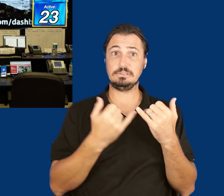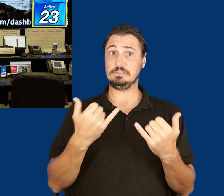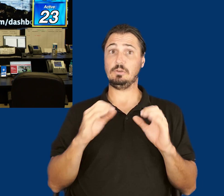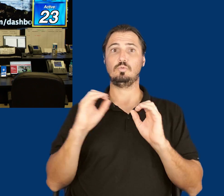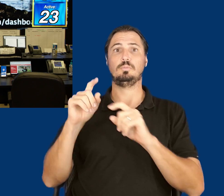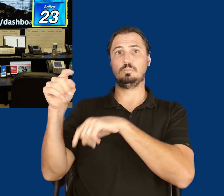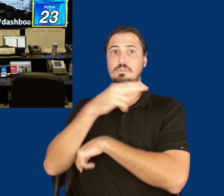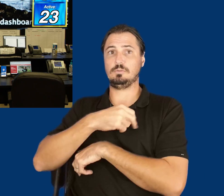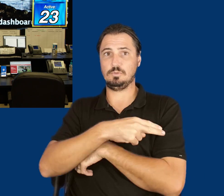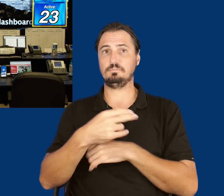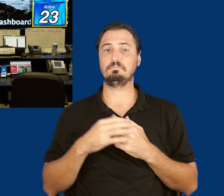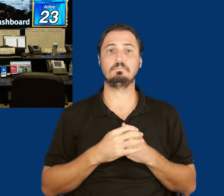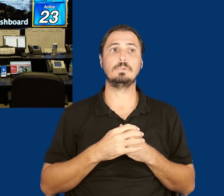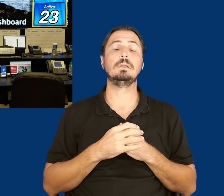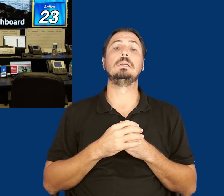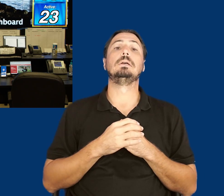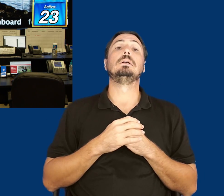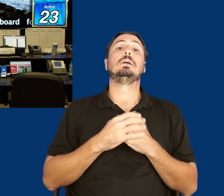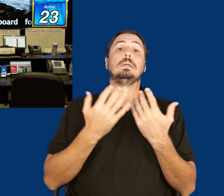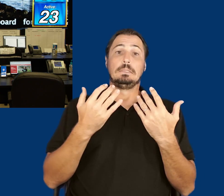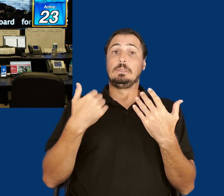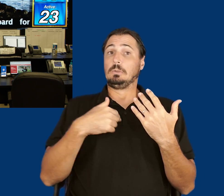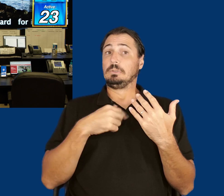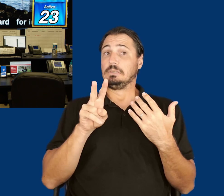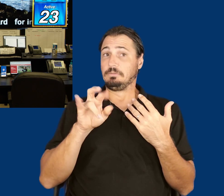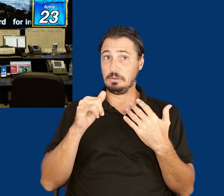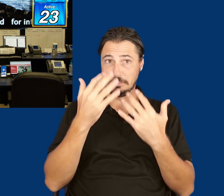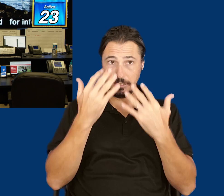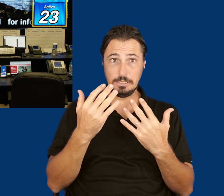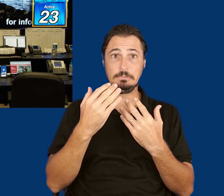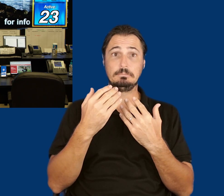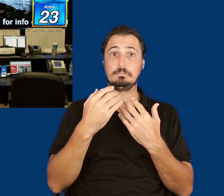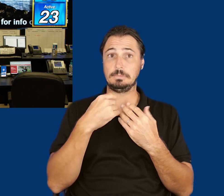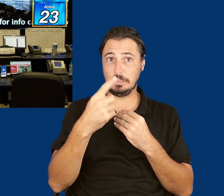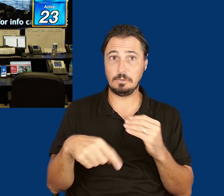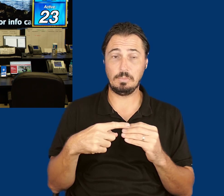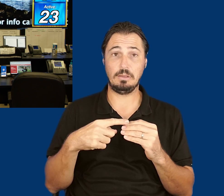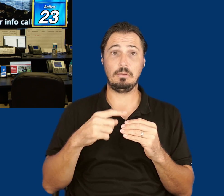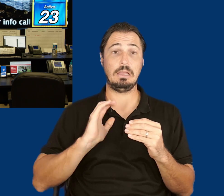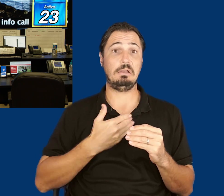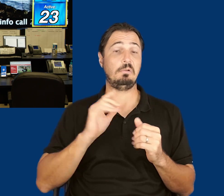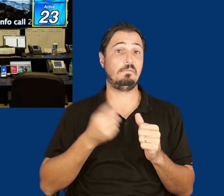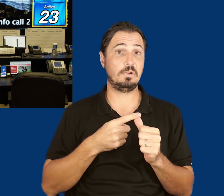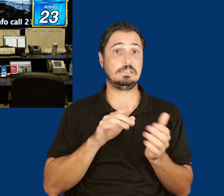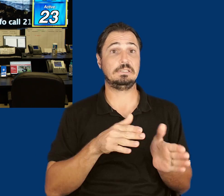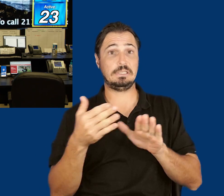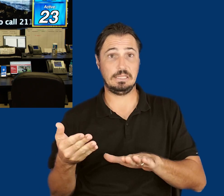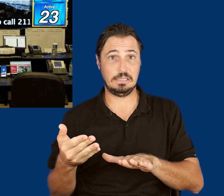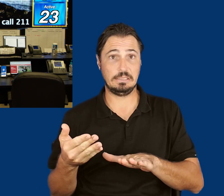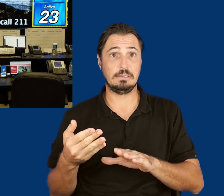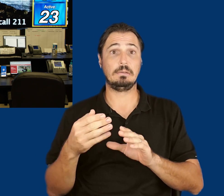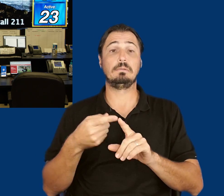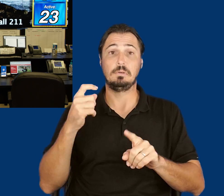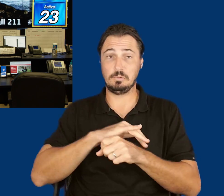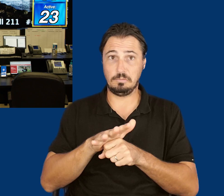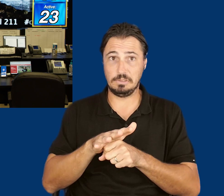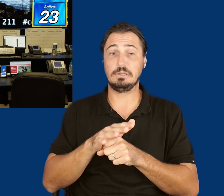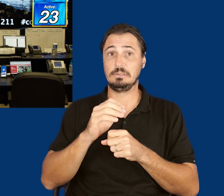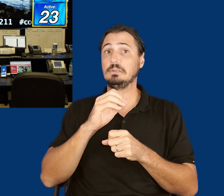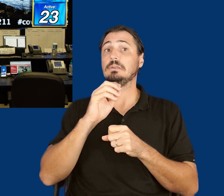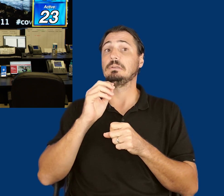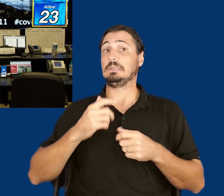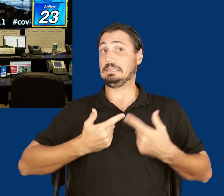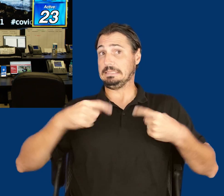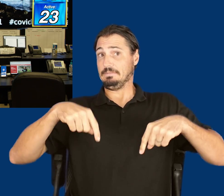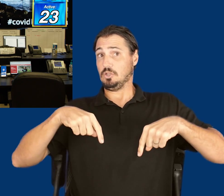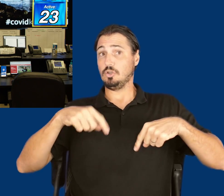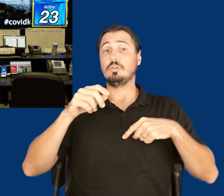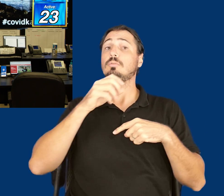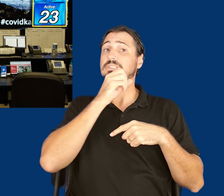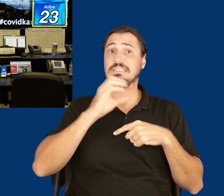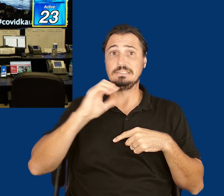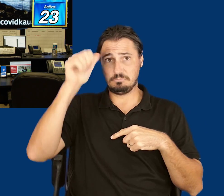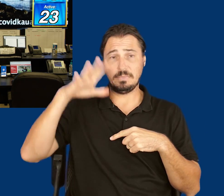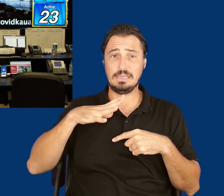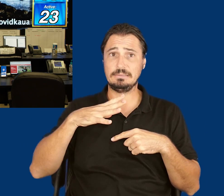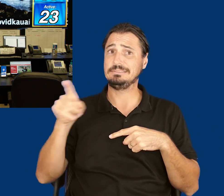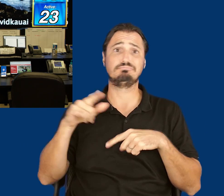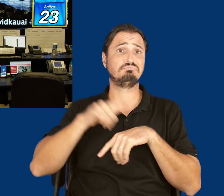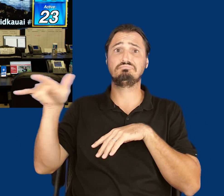We are very sad to report today Kaua‘i’s first on-island fatality of an elderly male resident who passed Monday morning due to COVID-19. He had no travel history. I speak on behalf of our entire community, when I offer our sincere